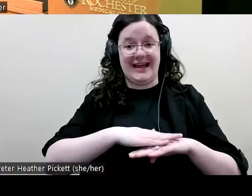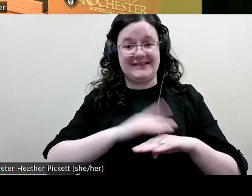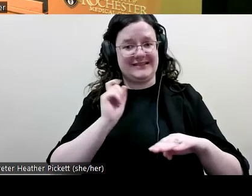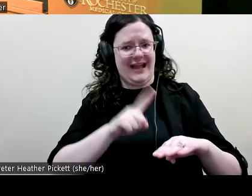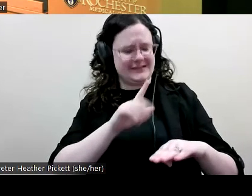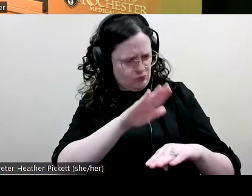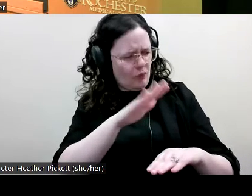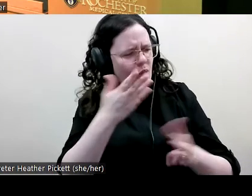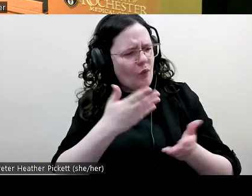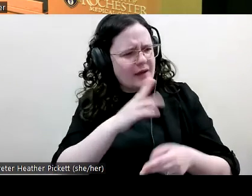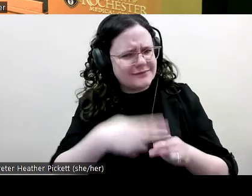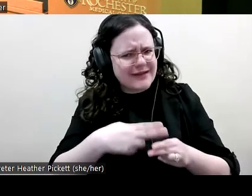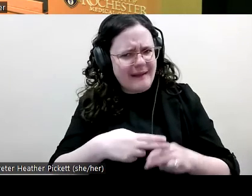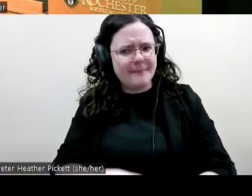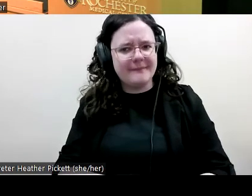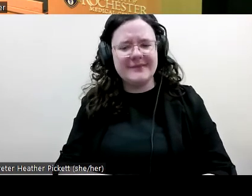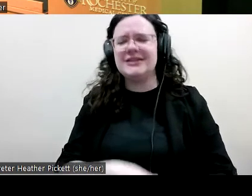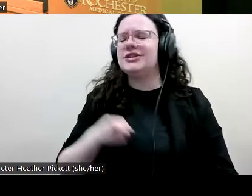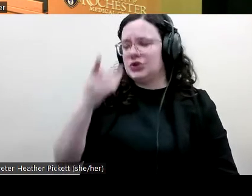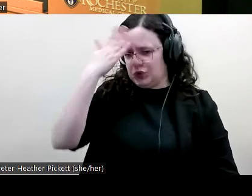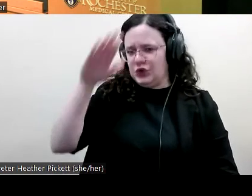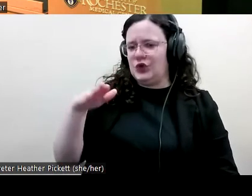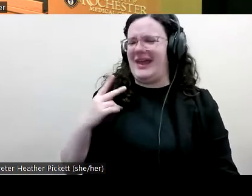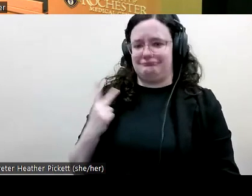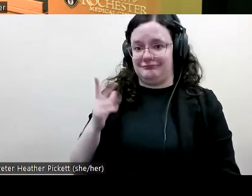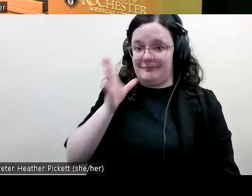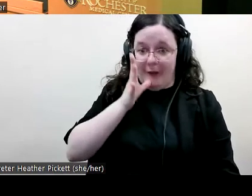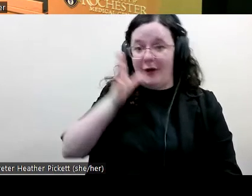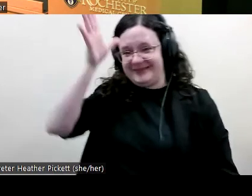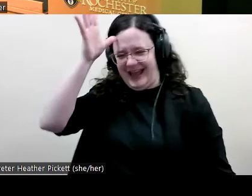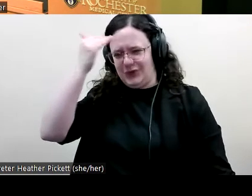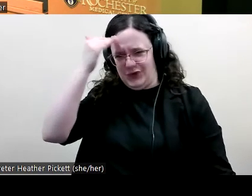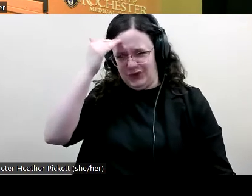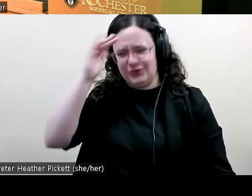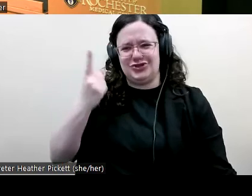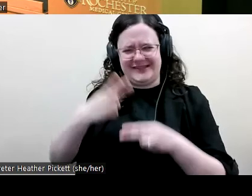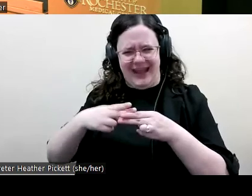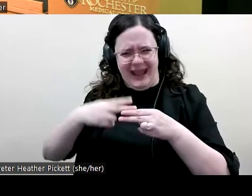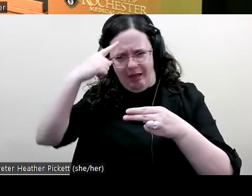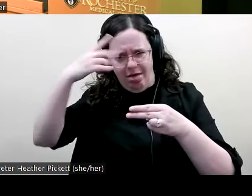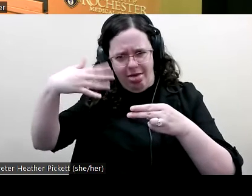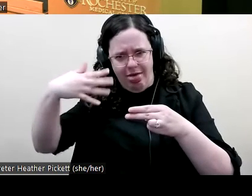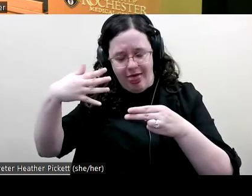know that we were mom and dad so she did sign so I I just wanted to you know reflect on that